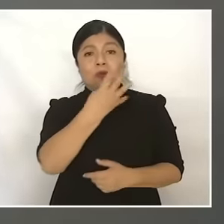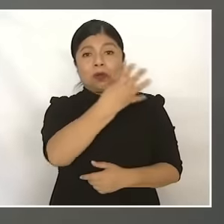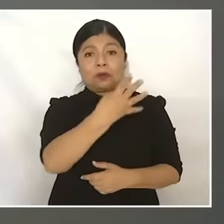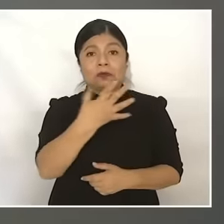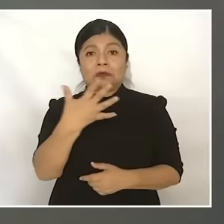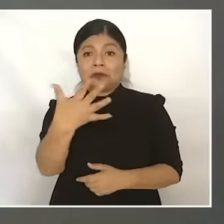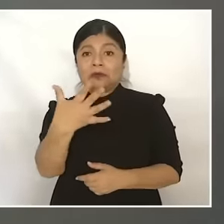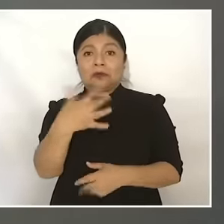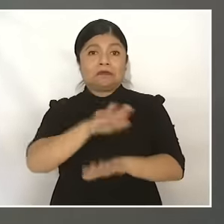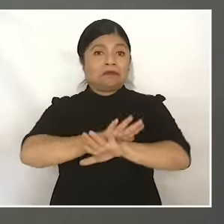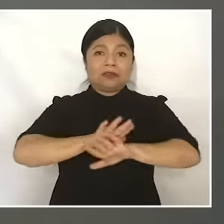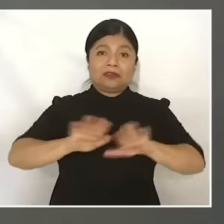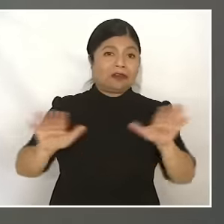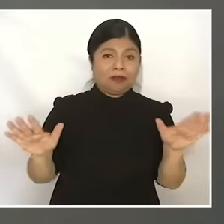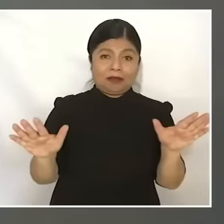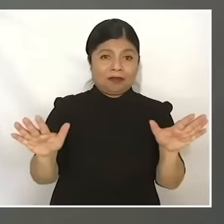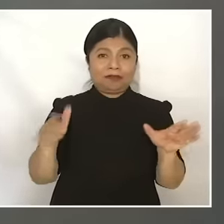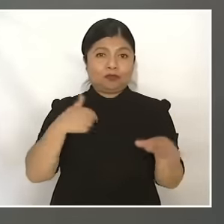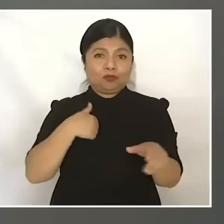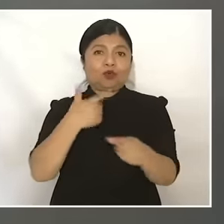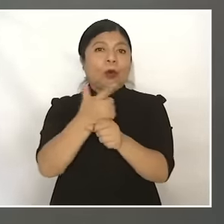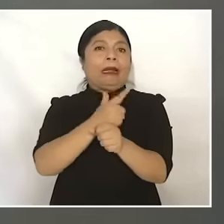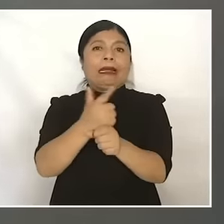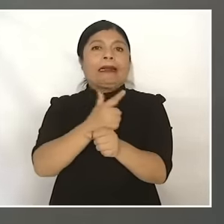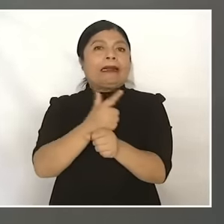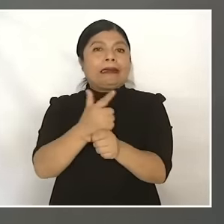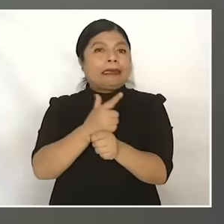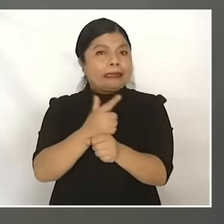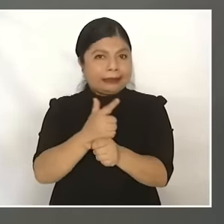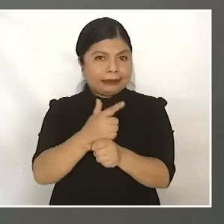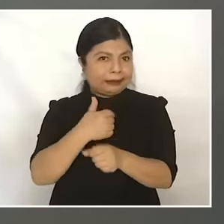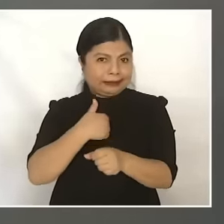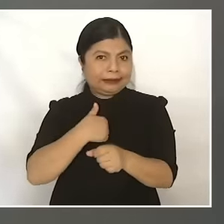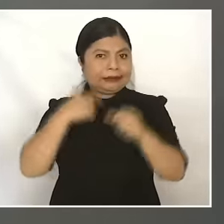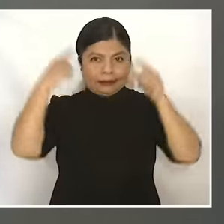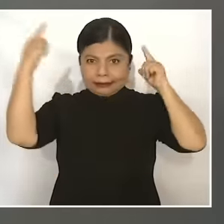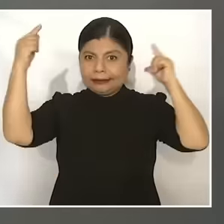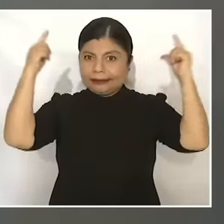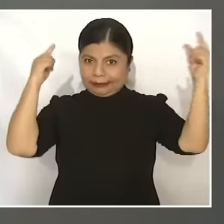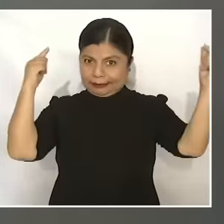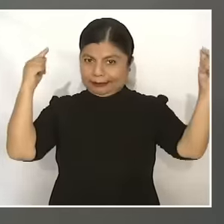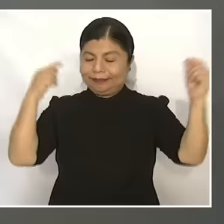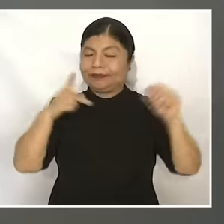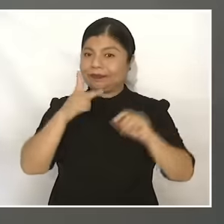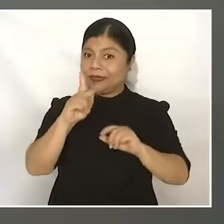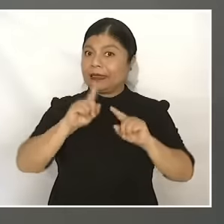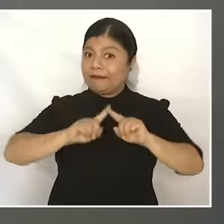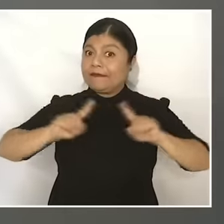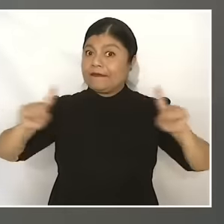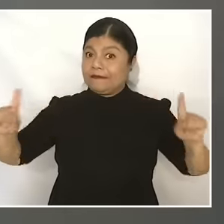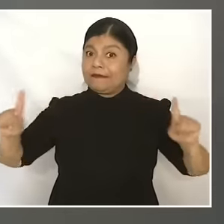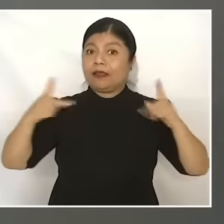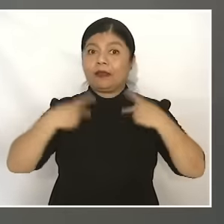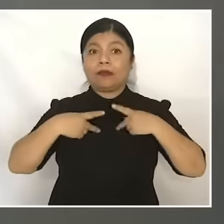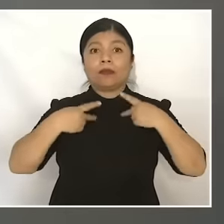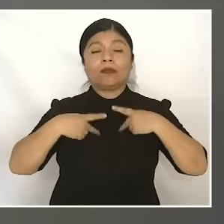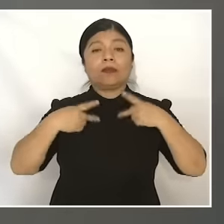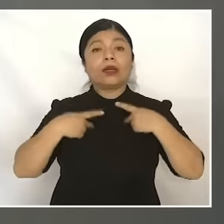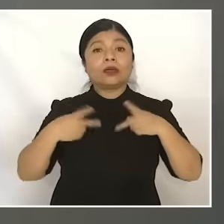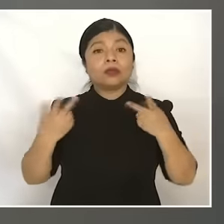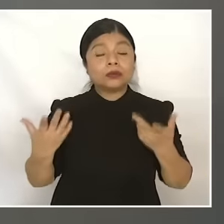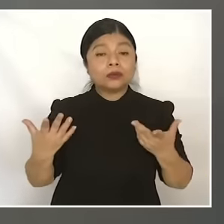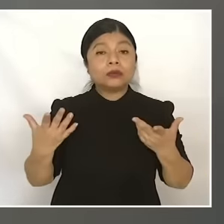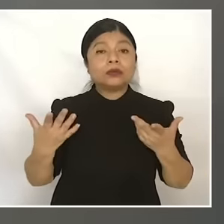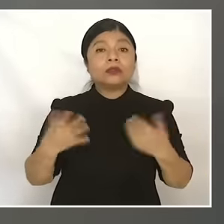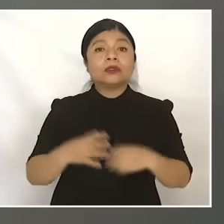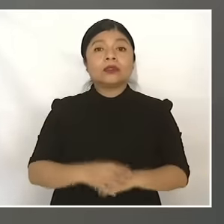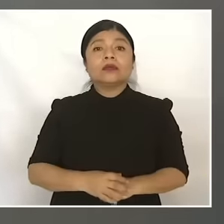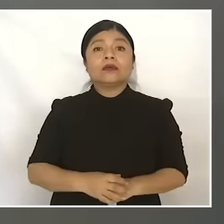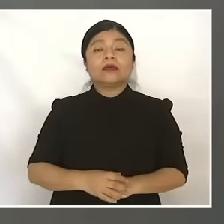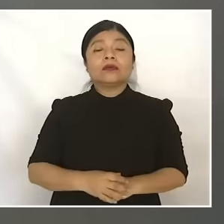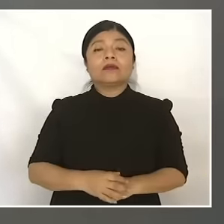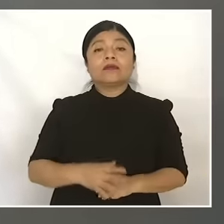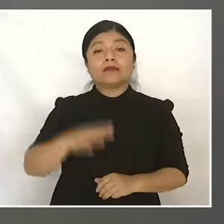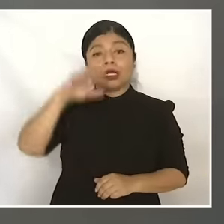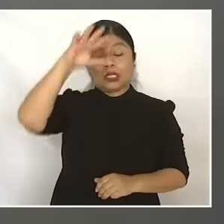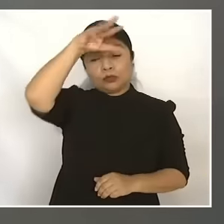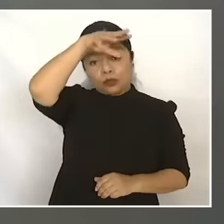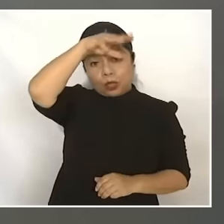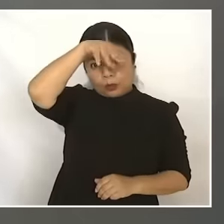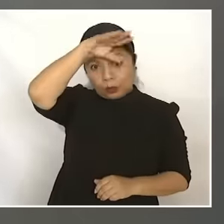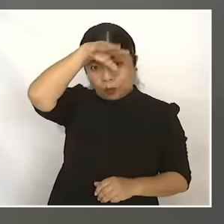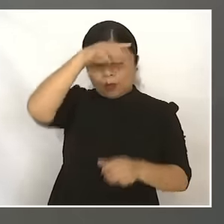that is a bachelor's level, anthropologists are also graduates, general practitioners the level of